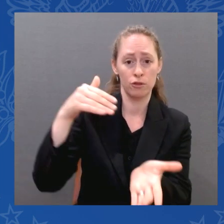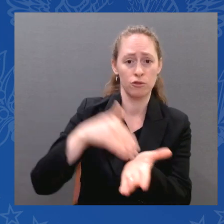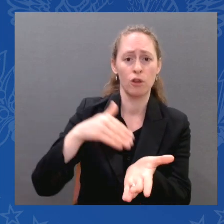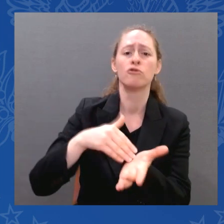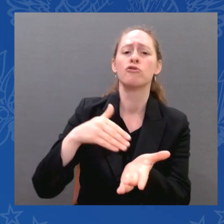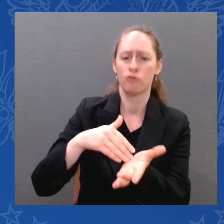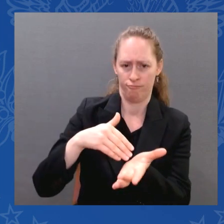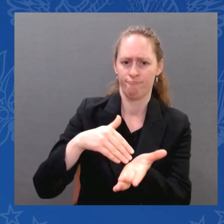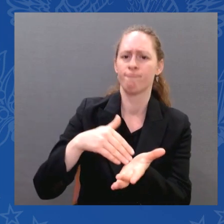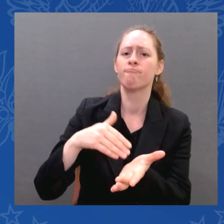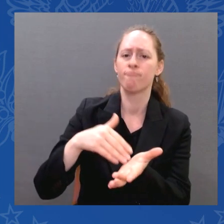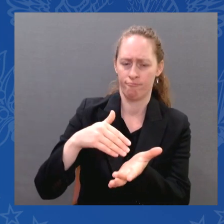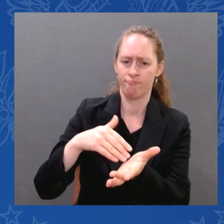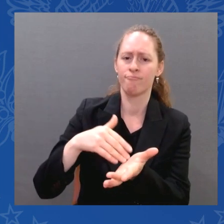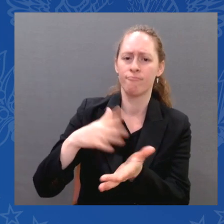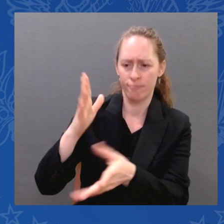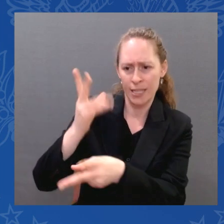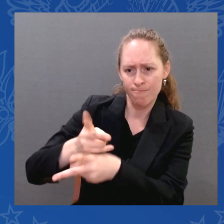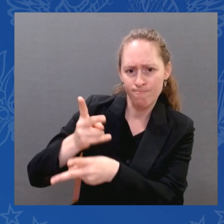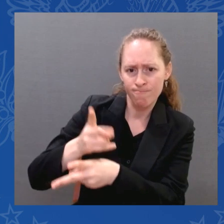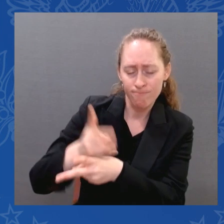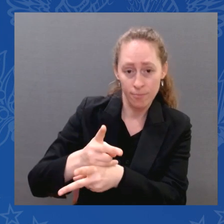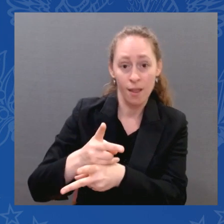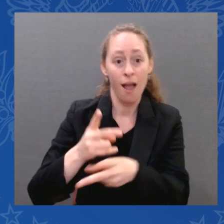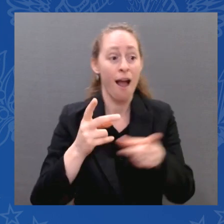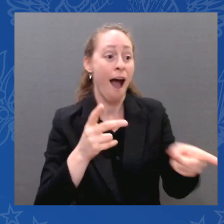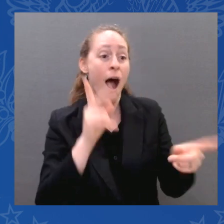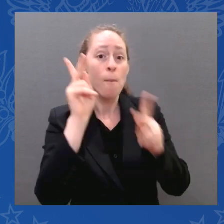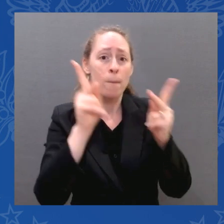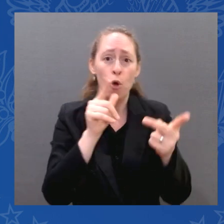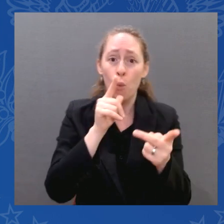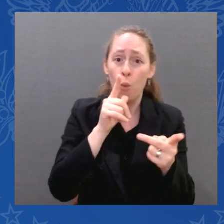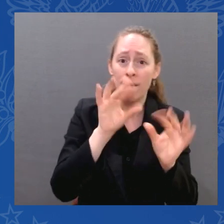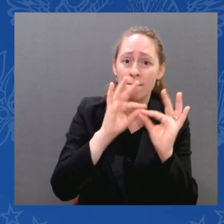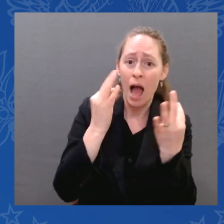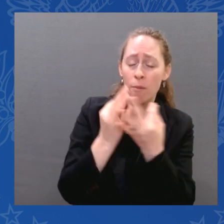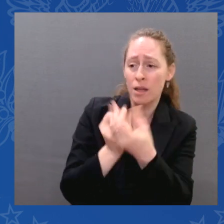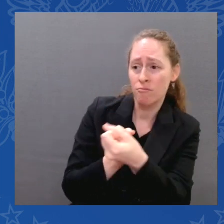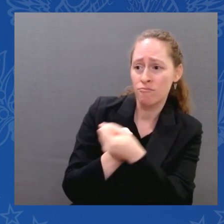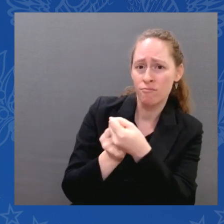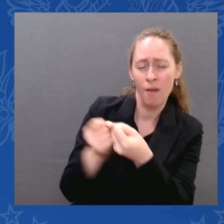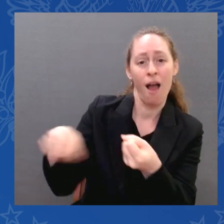So, may God bless you all. May God protect our troops. And I got a horn here, somewhere.